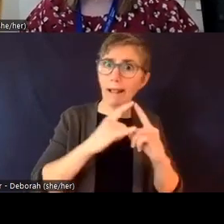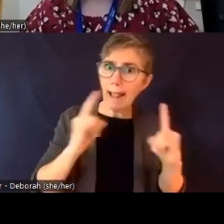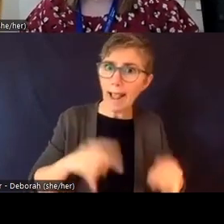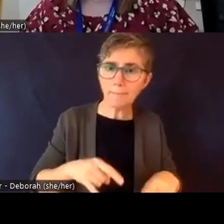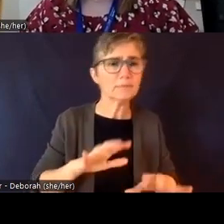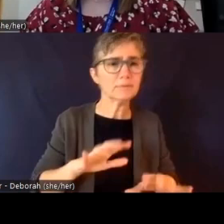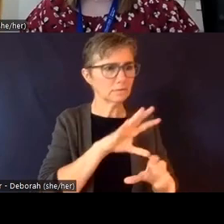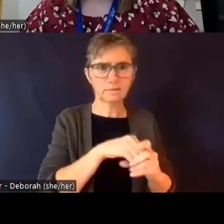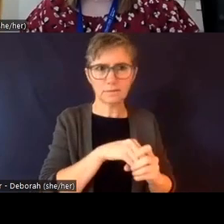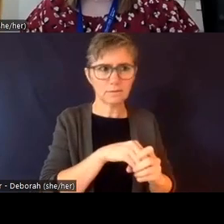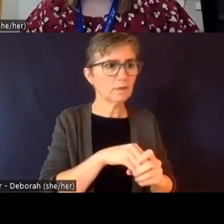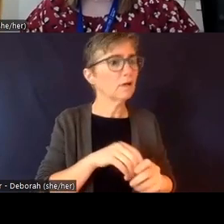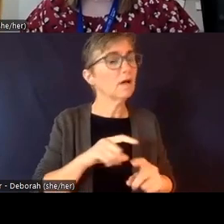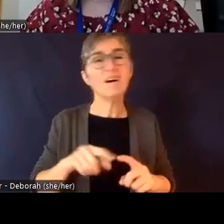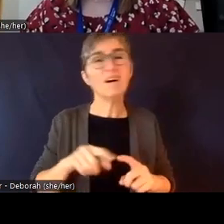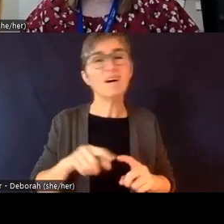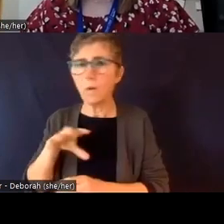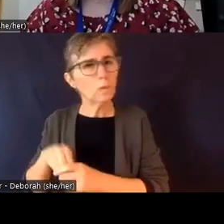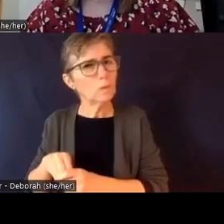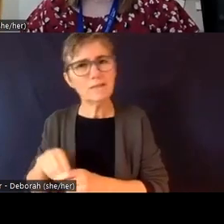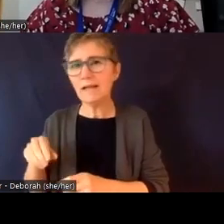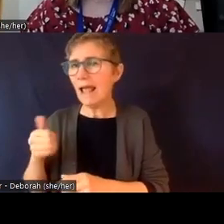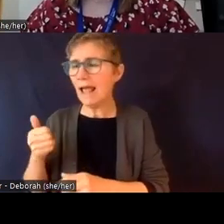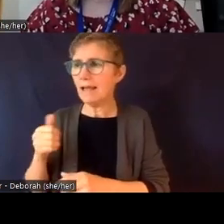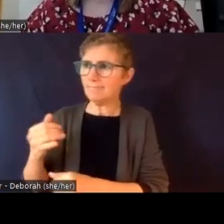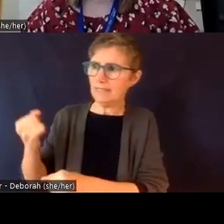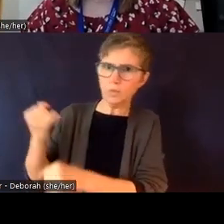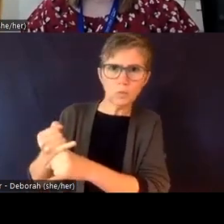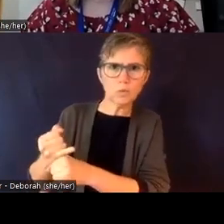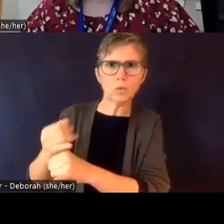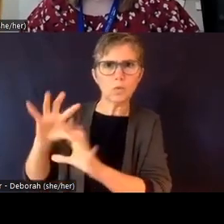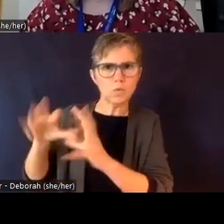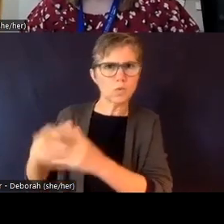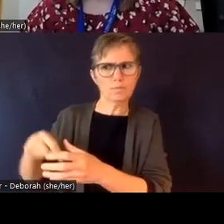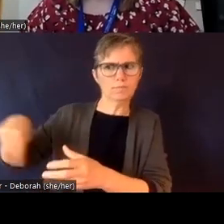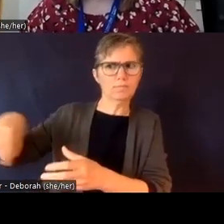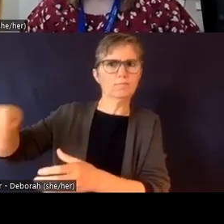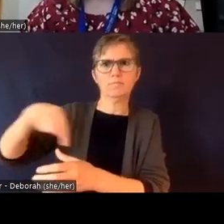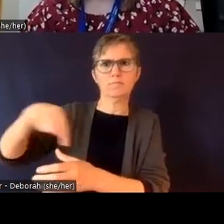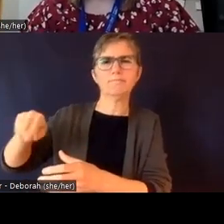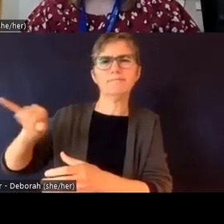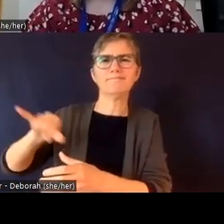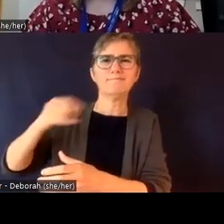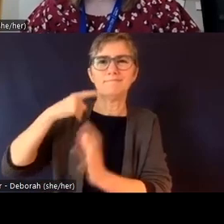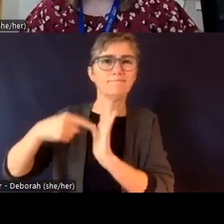include those people who are in institutional group quarters. So people who are unhoused but